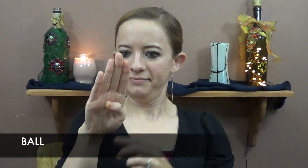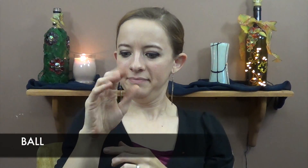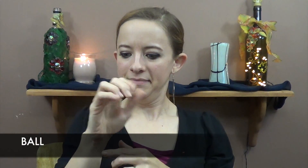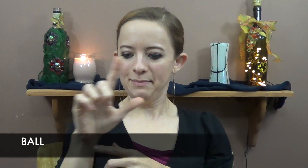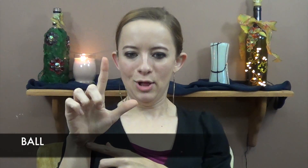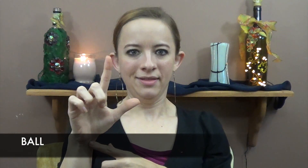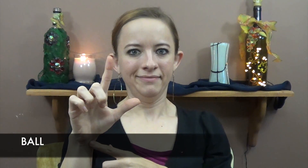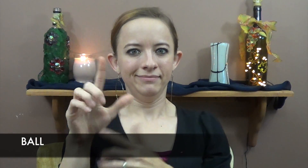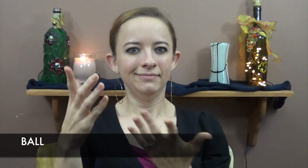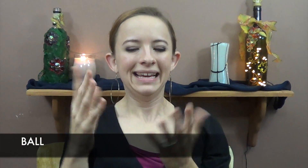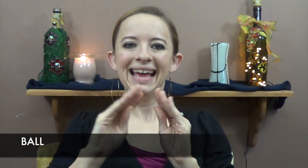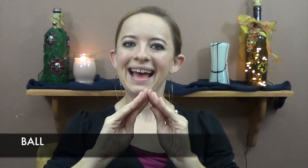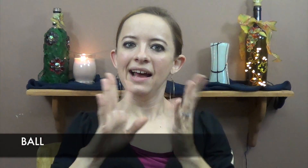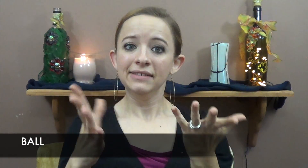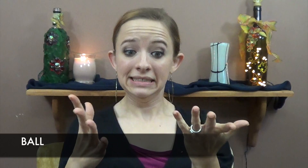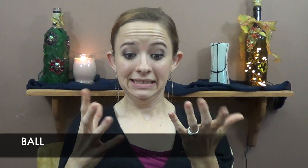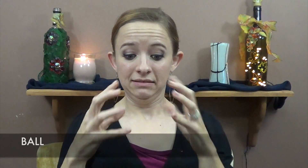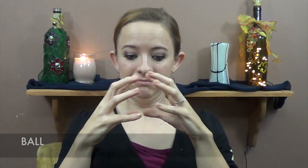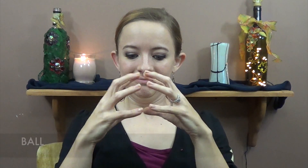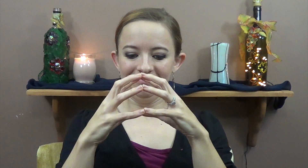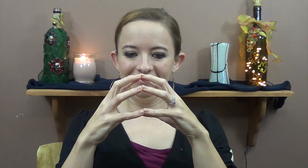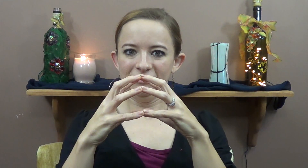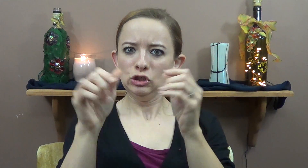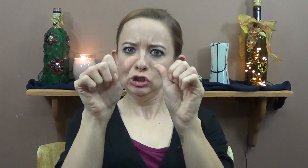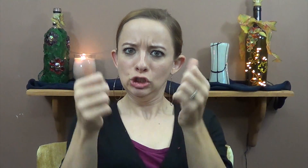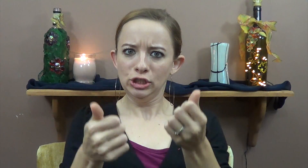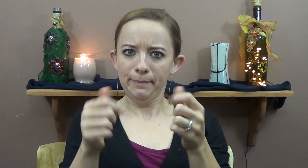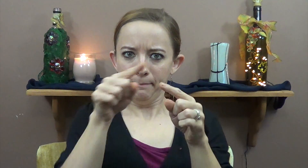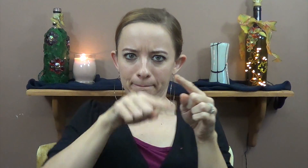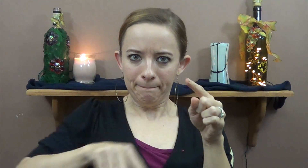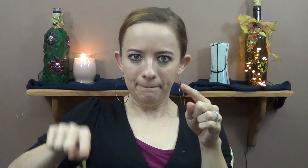ball. So obviously if you look at the sign,